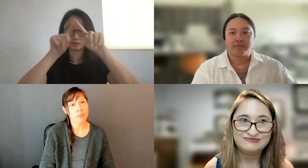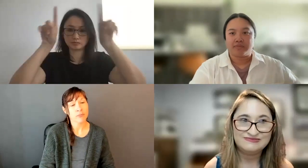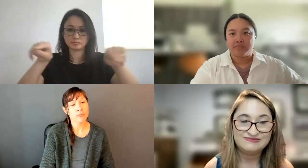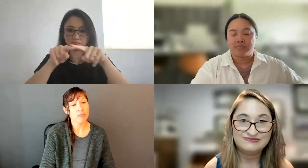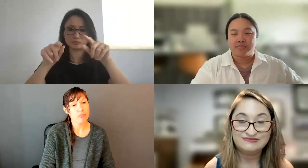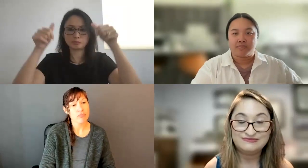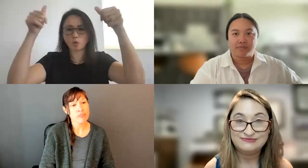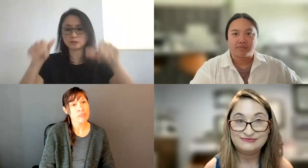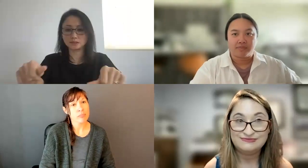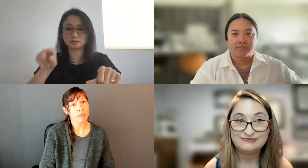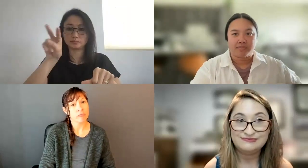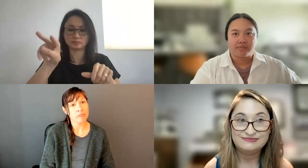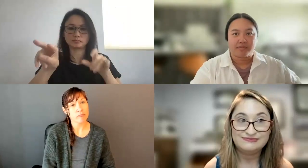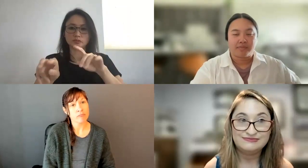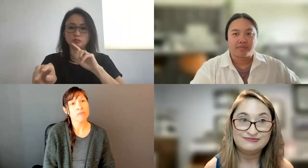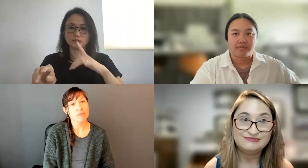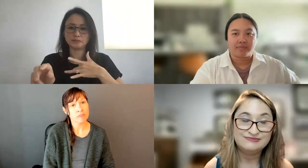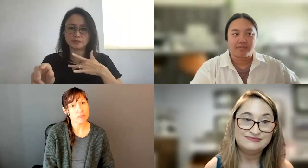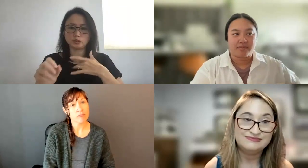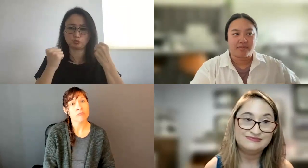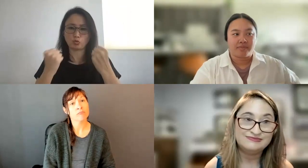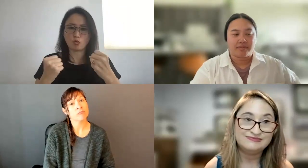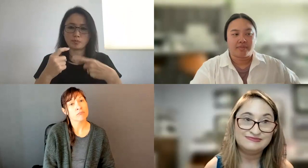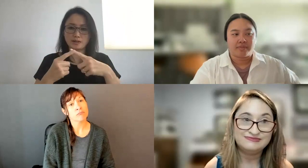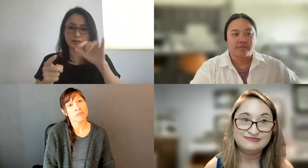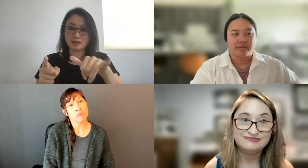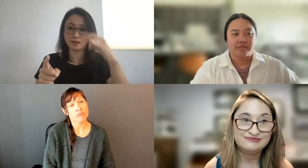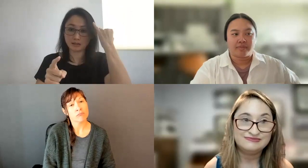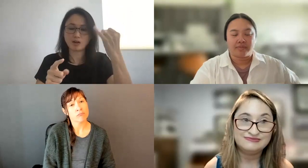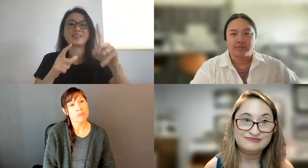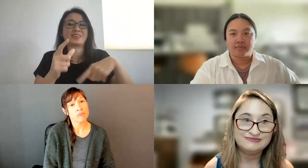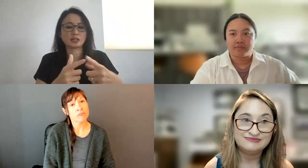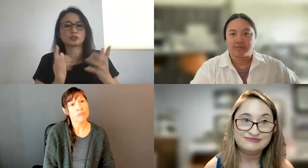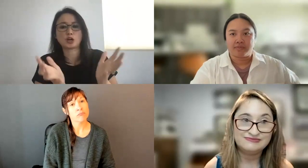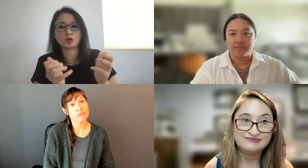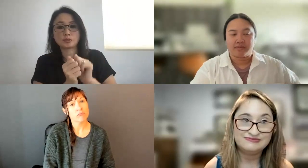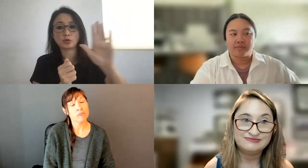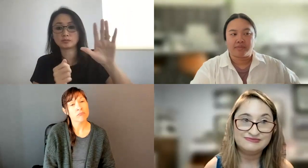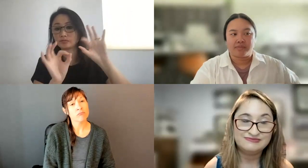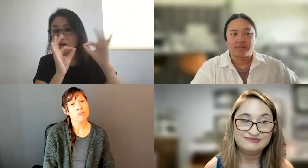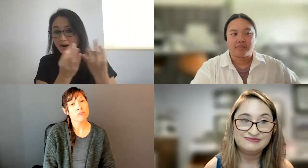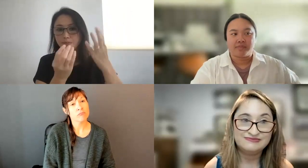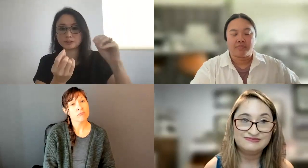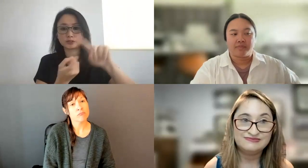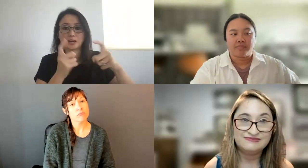just write your idea on a poster or some other medium right there. And if you feel strongly about that idea,